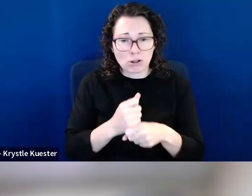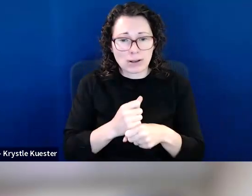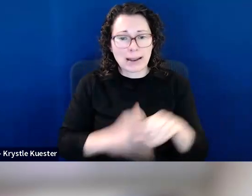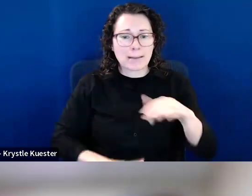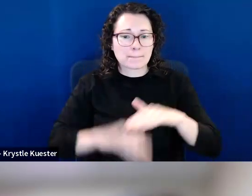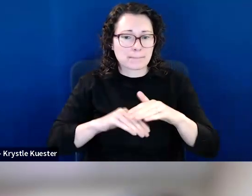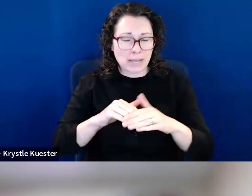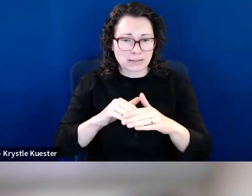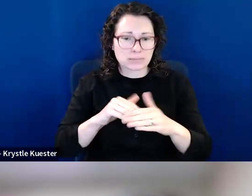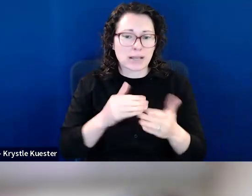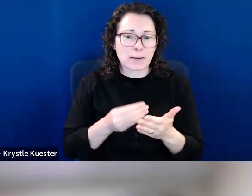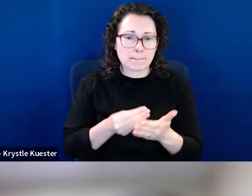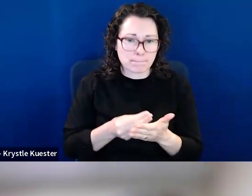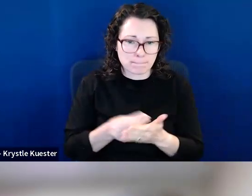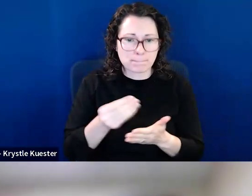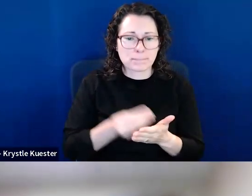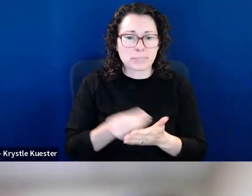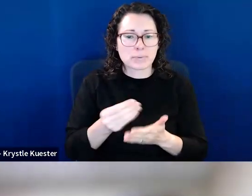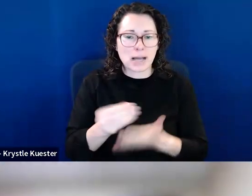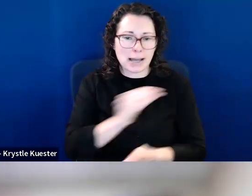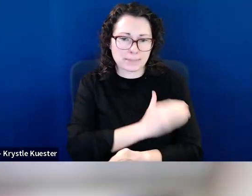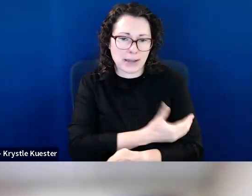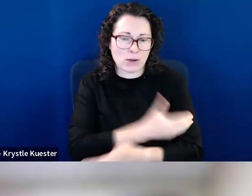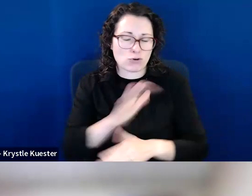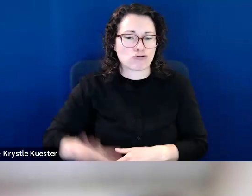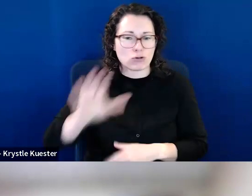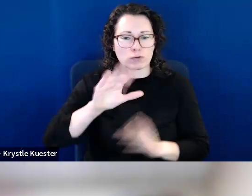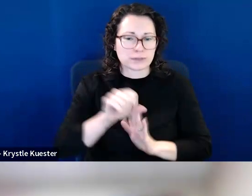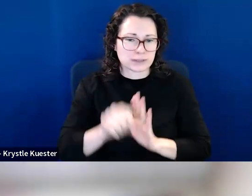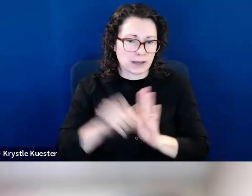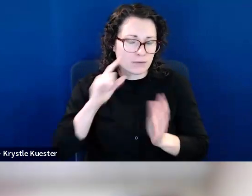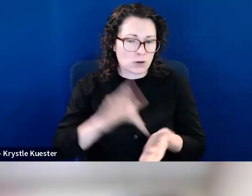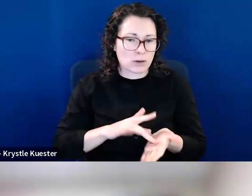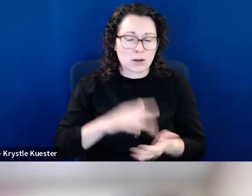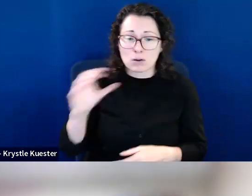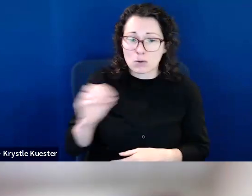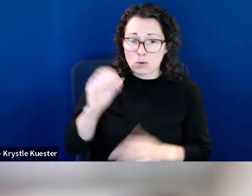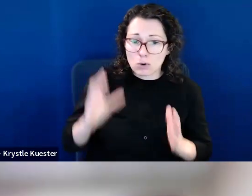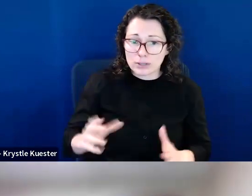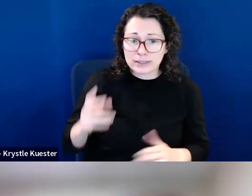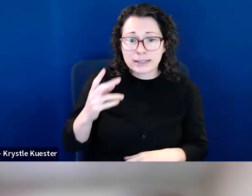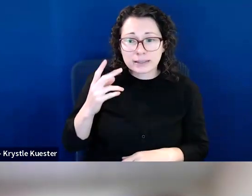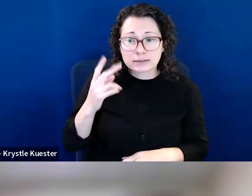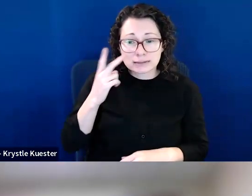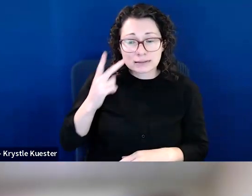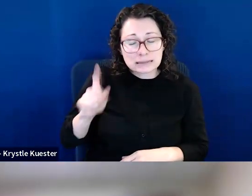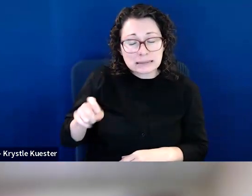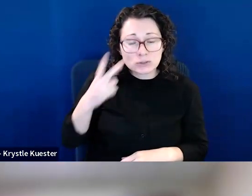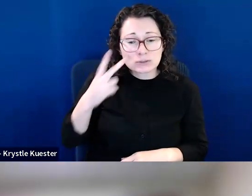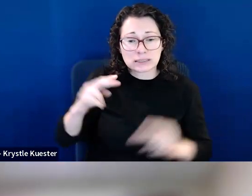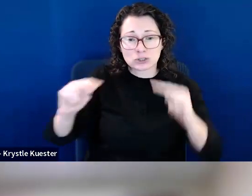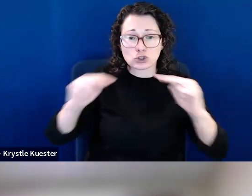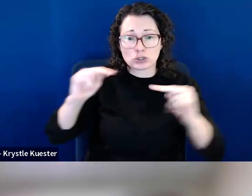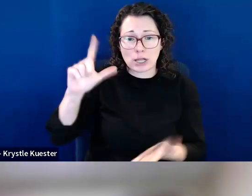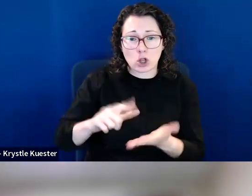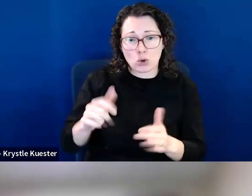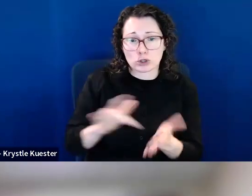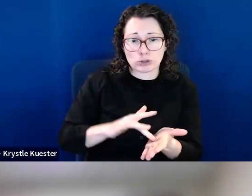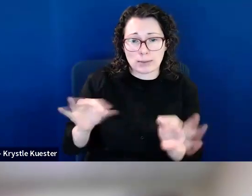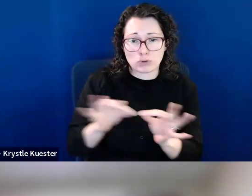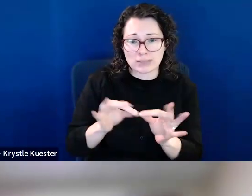buyers buying power across states or agencies to negotiate lower drug prices. And finally allows